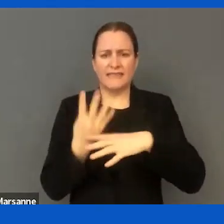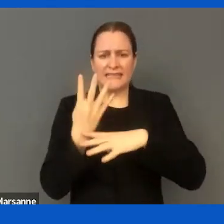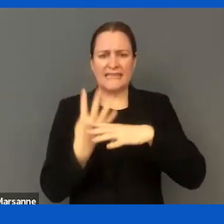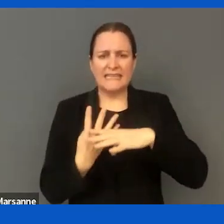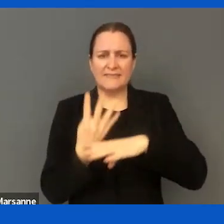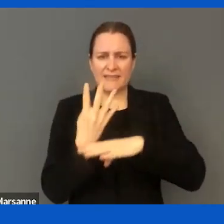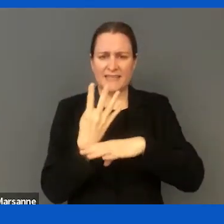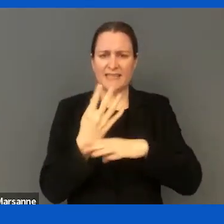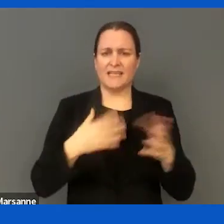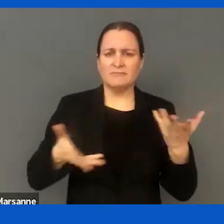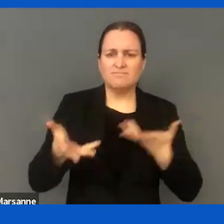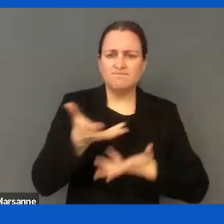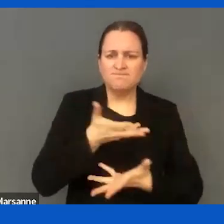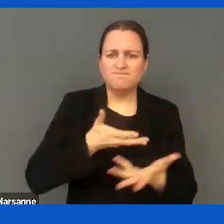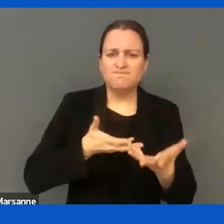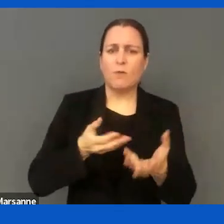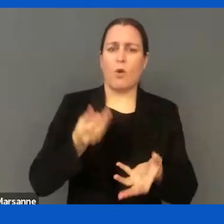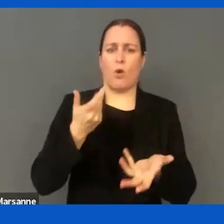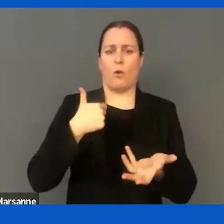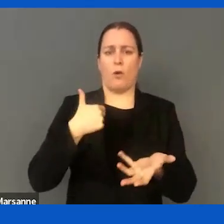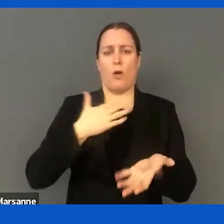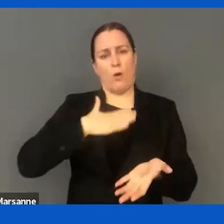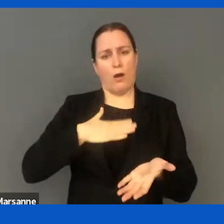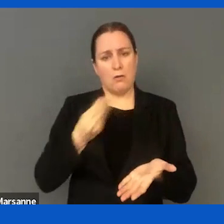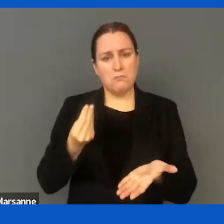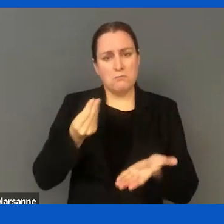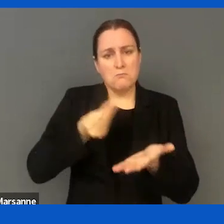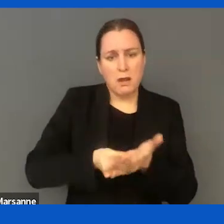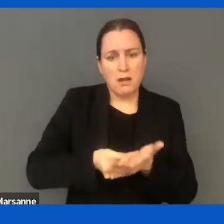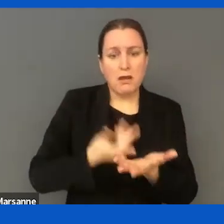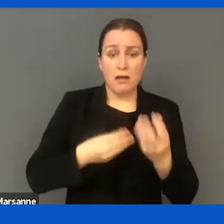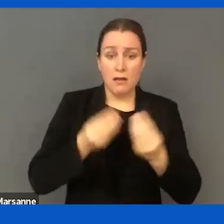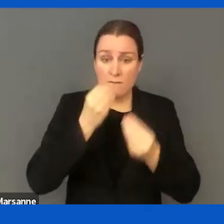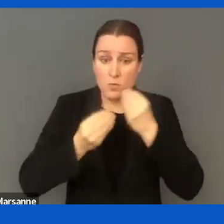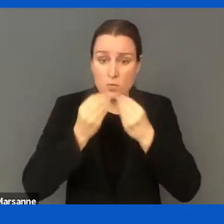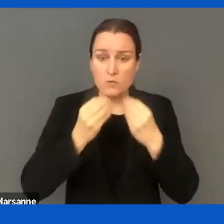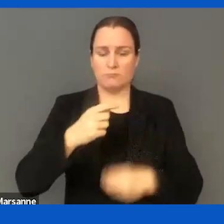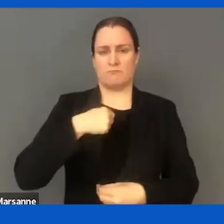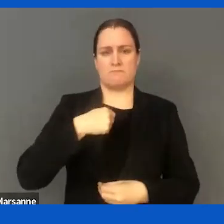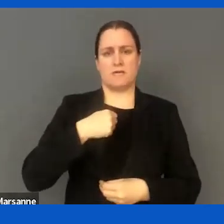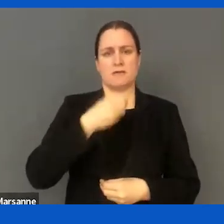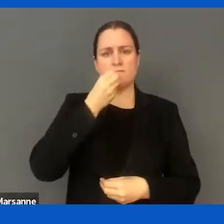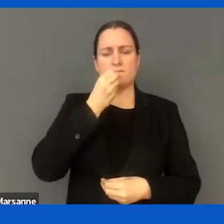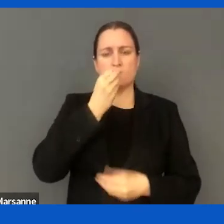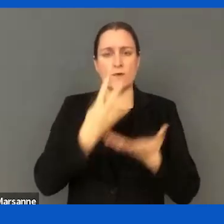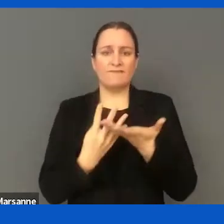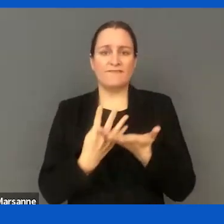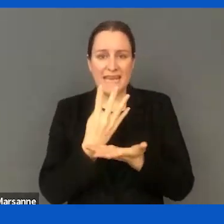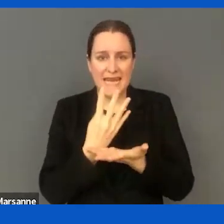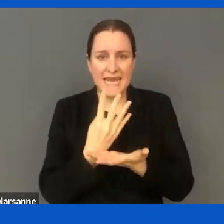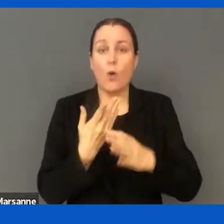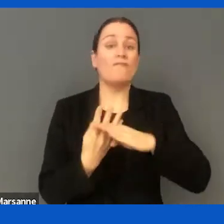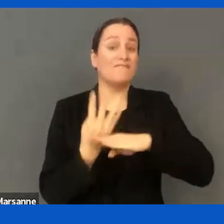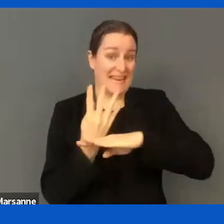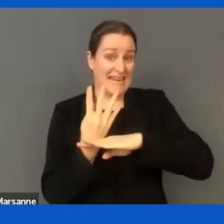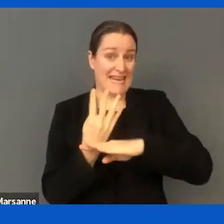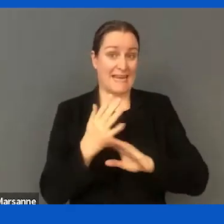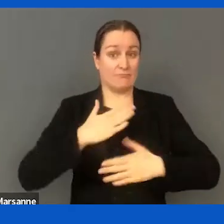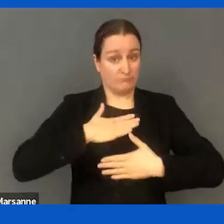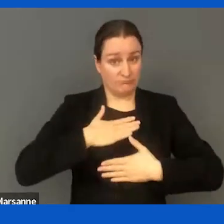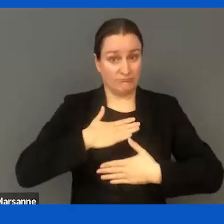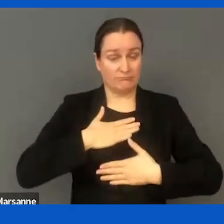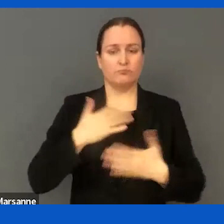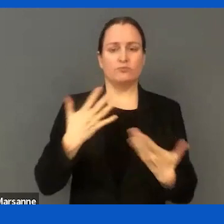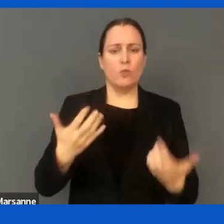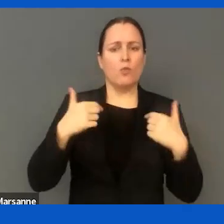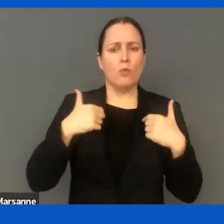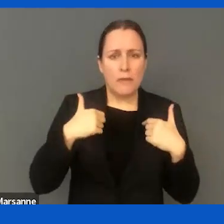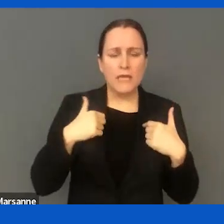for vegan, I cannot buy a product I cannot eat. There is also the impact for site performance. The